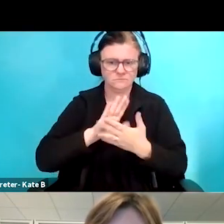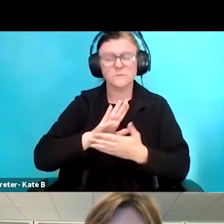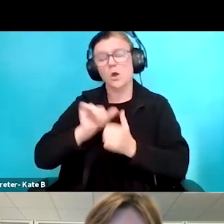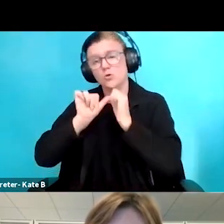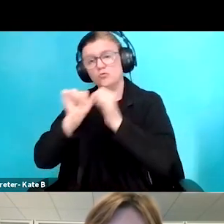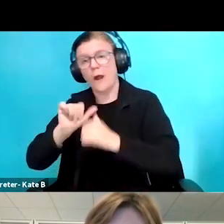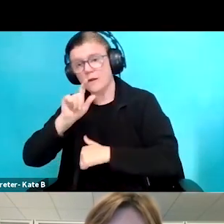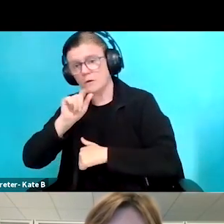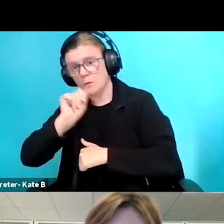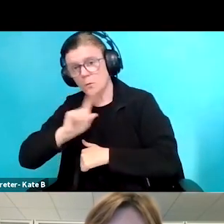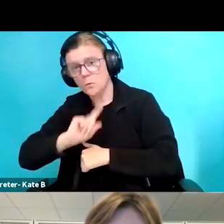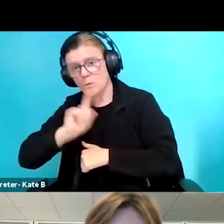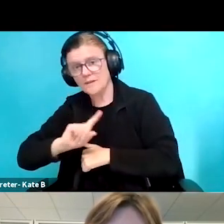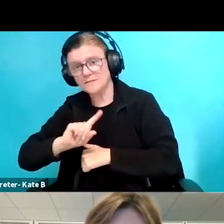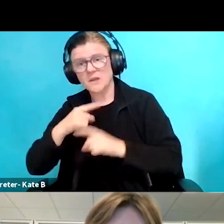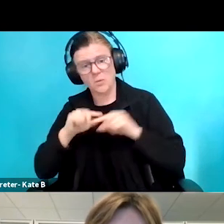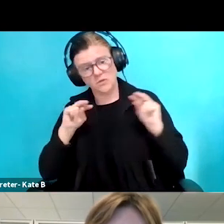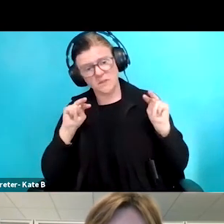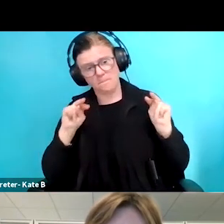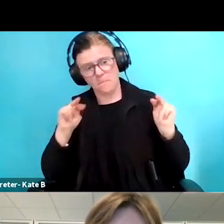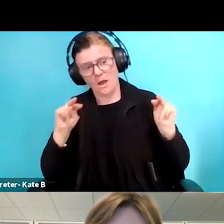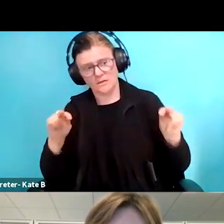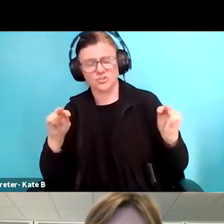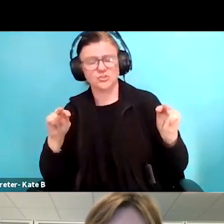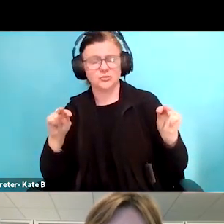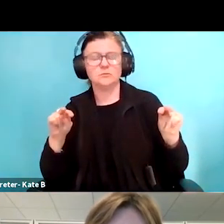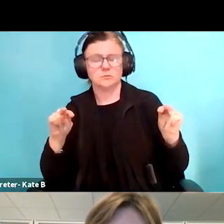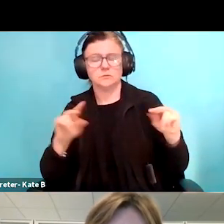and to monitor the prevalence of social isolation and loneliness